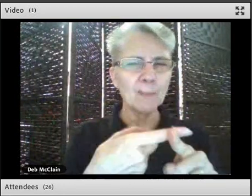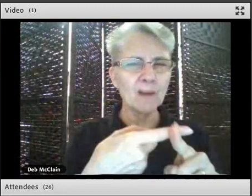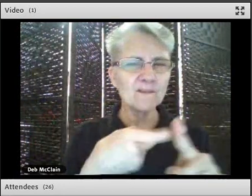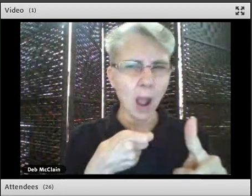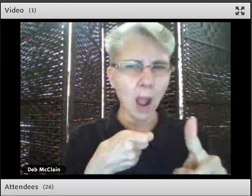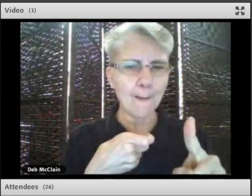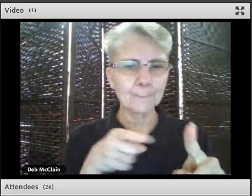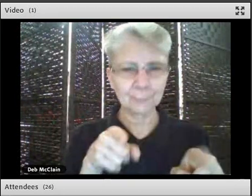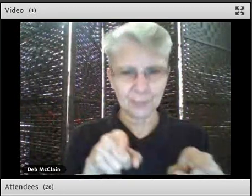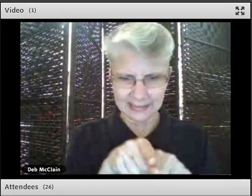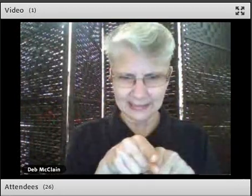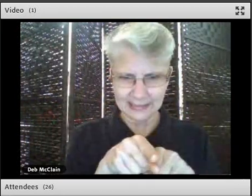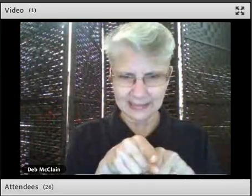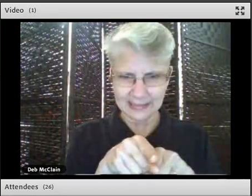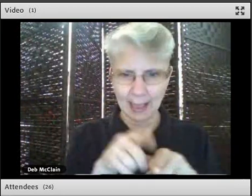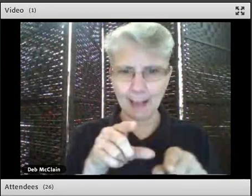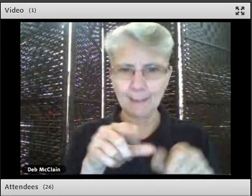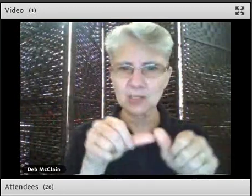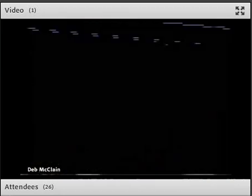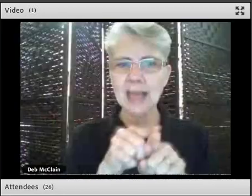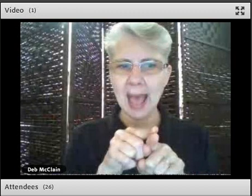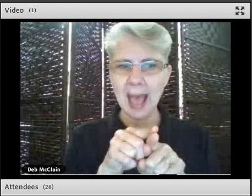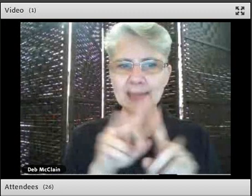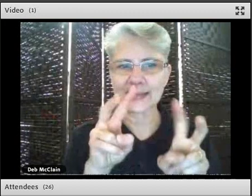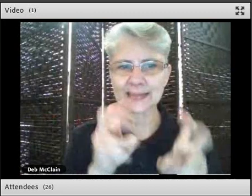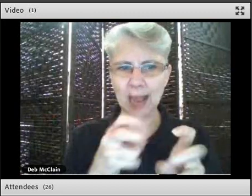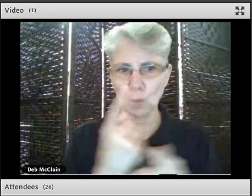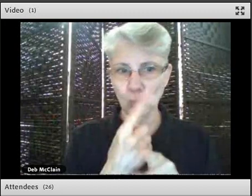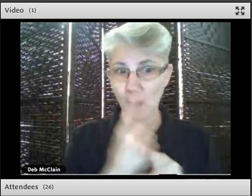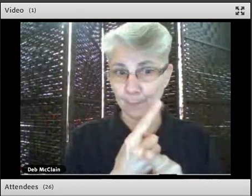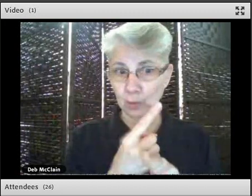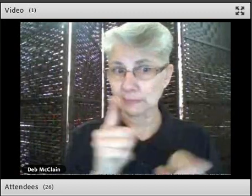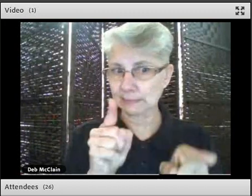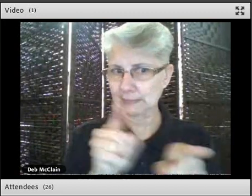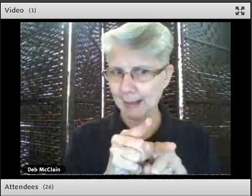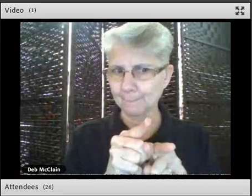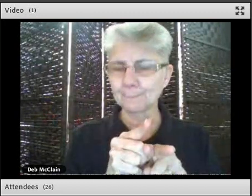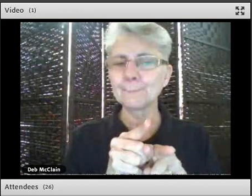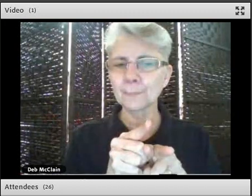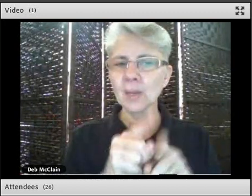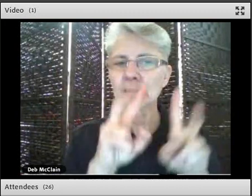So if the title of proper is taken from the disc label, then you want to look on the disc label